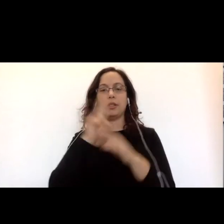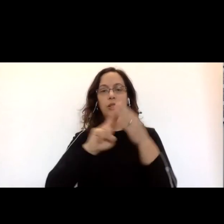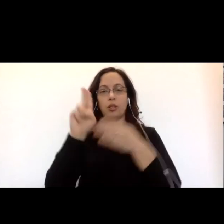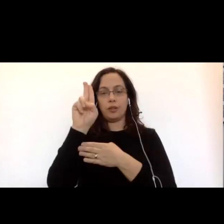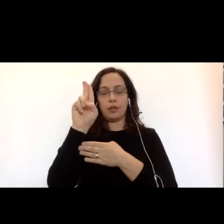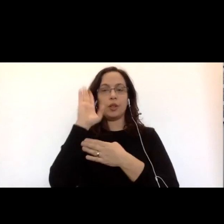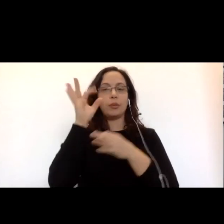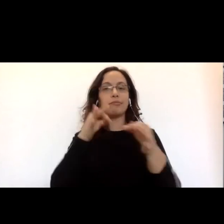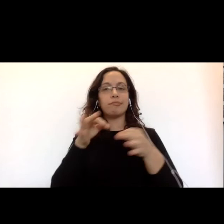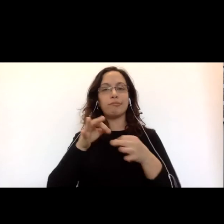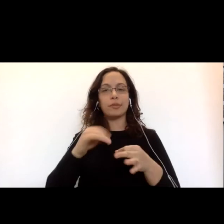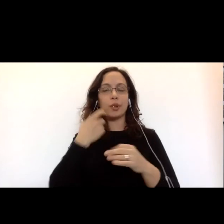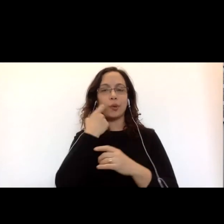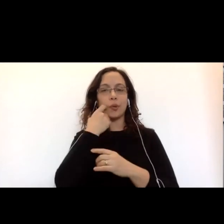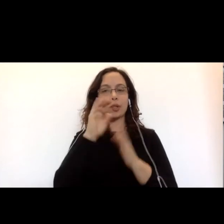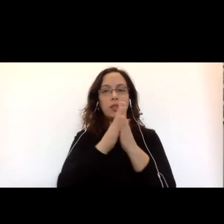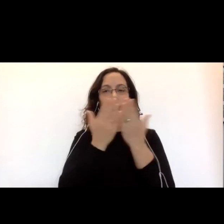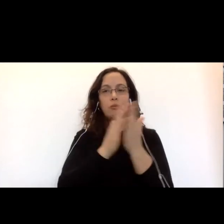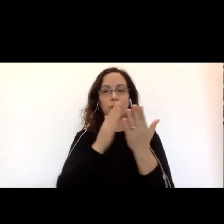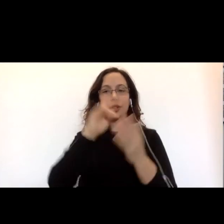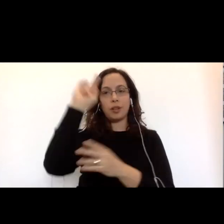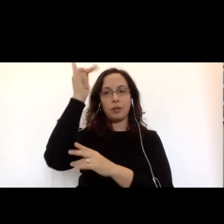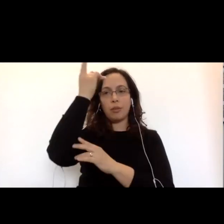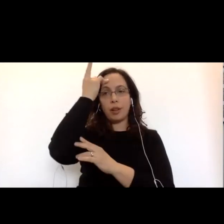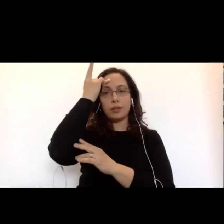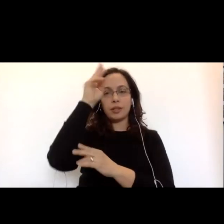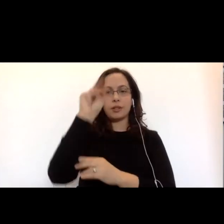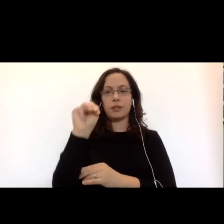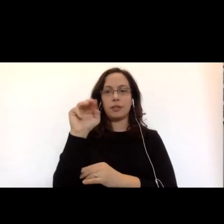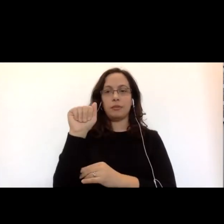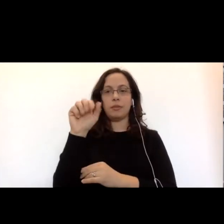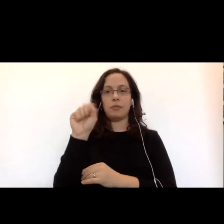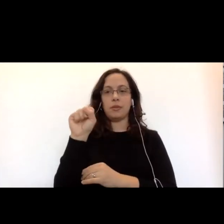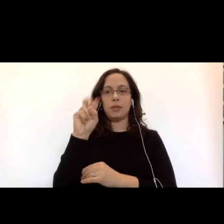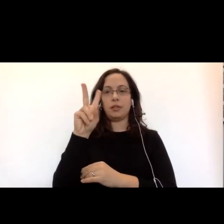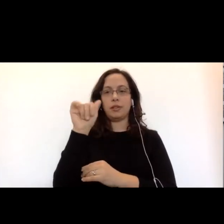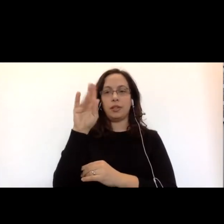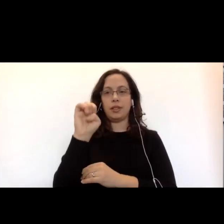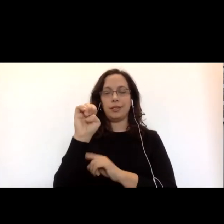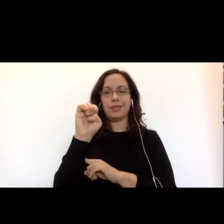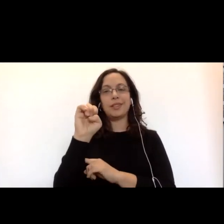the politics of mass violence in the middle east. Join me in welcoming Laura Robson